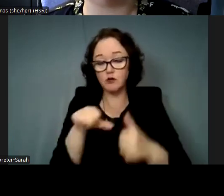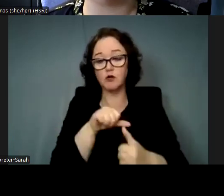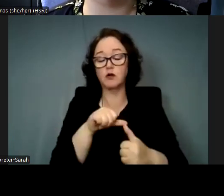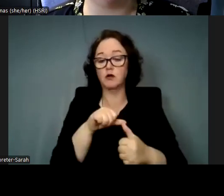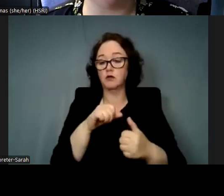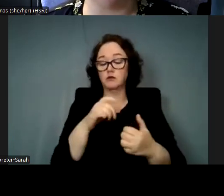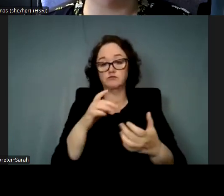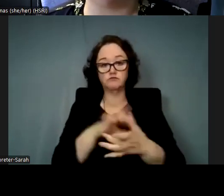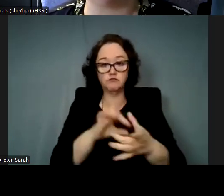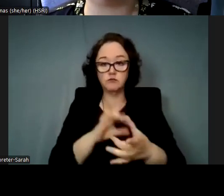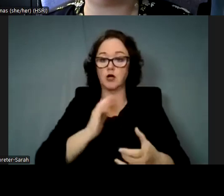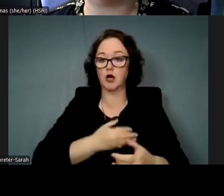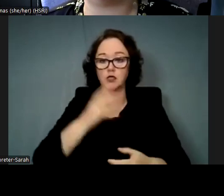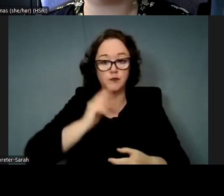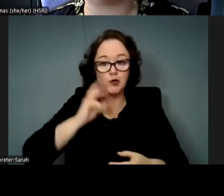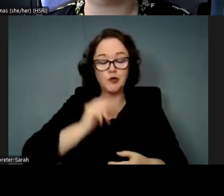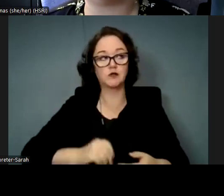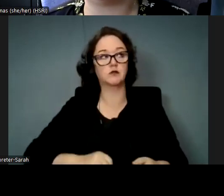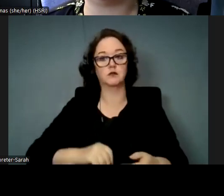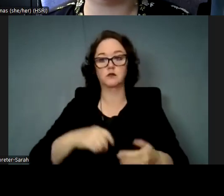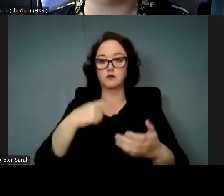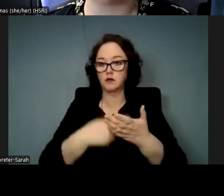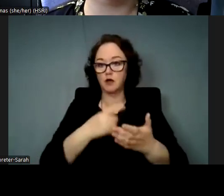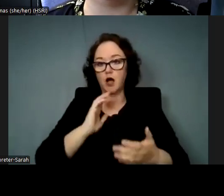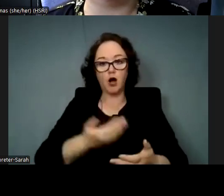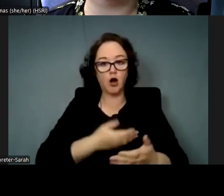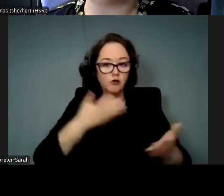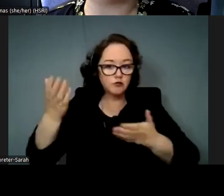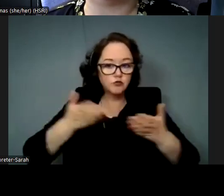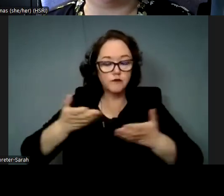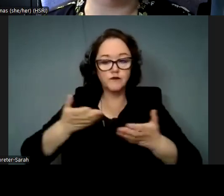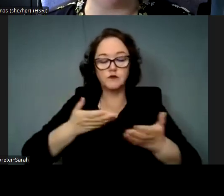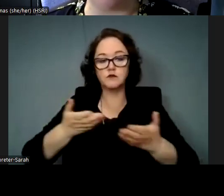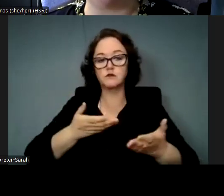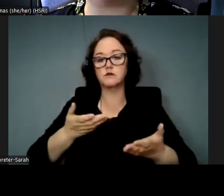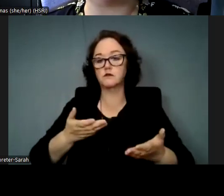what our services are like, what our experiences of advocating or